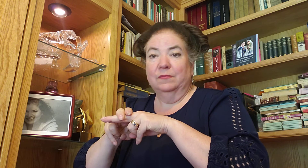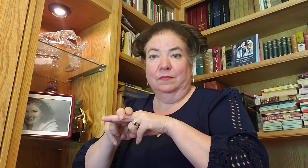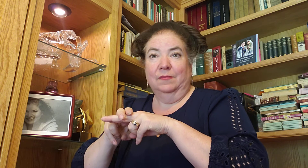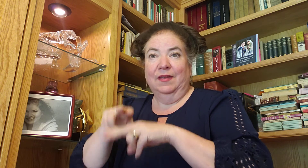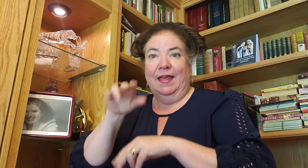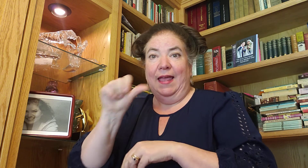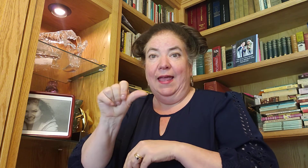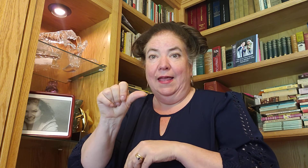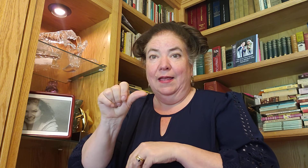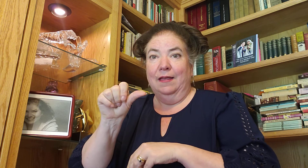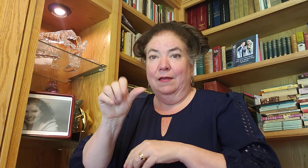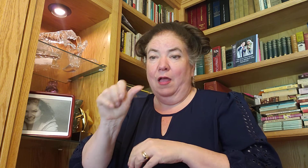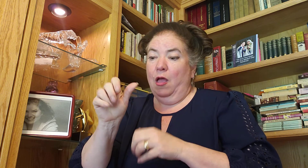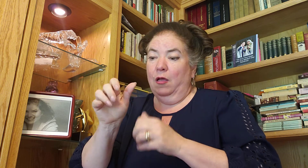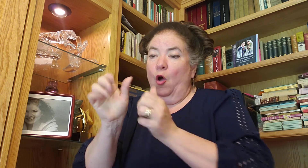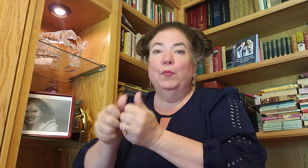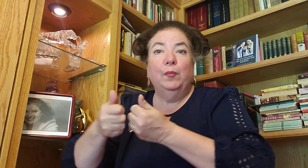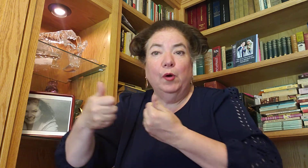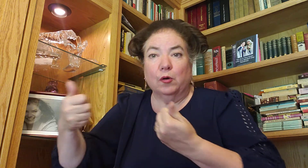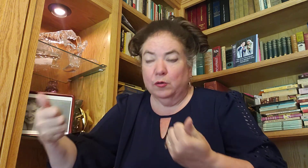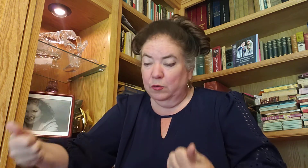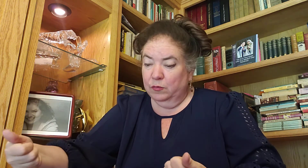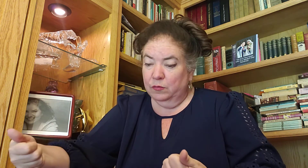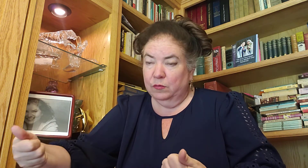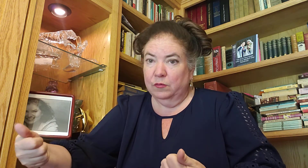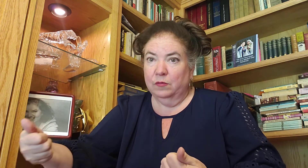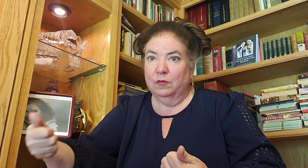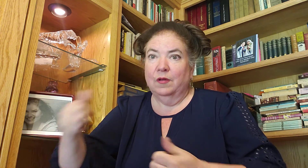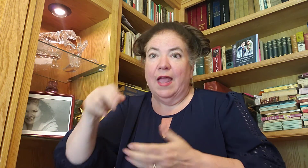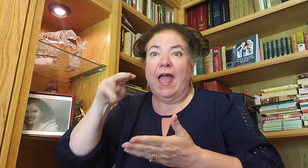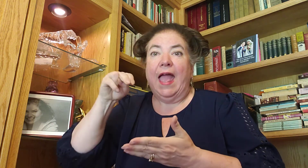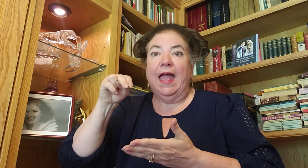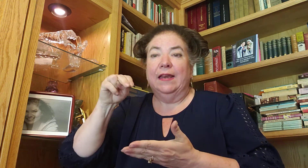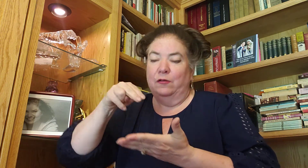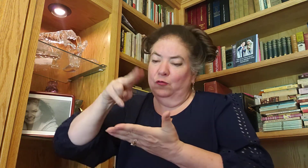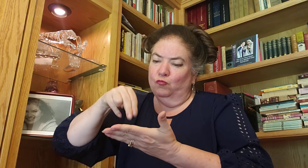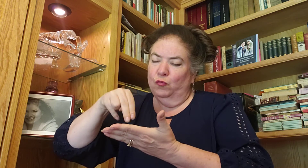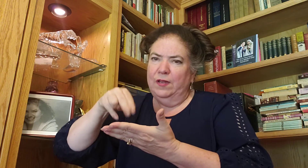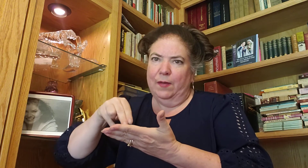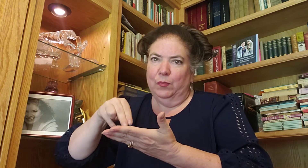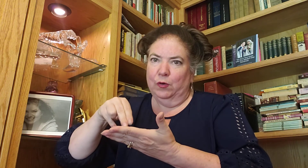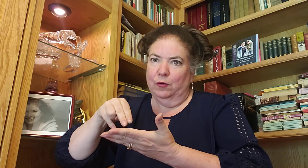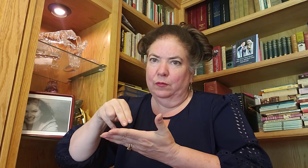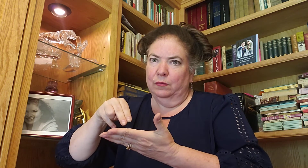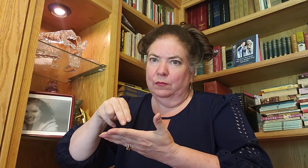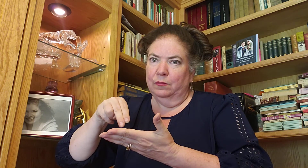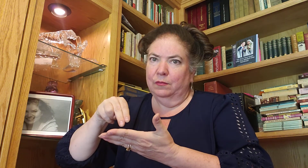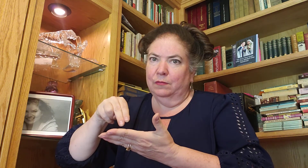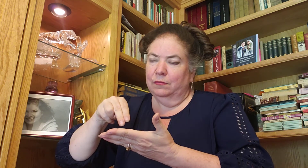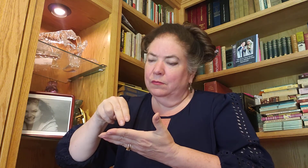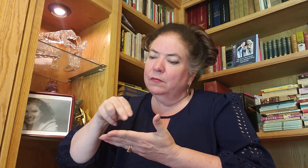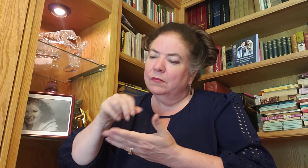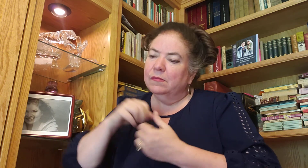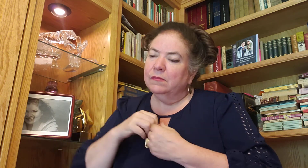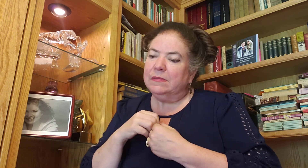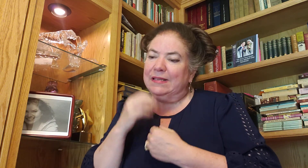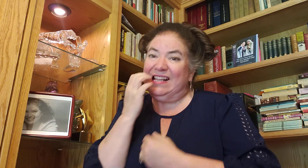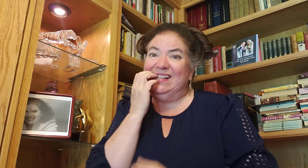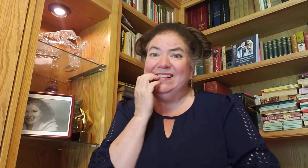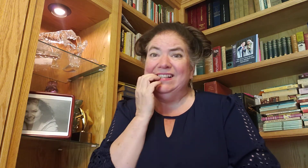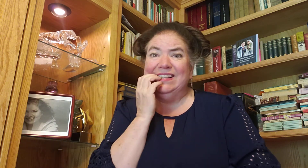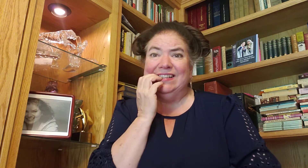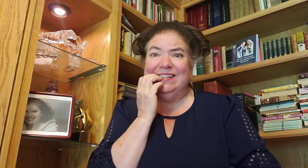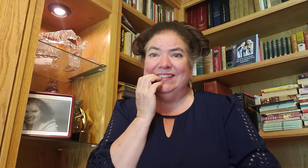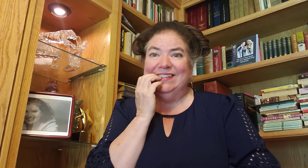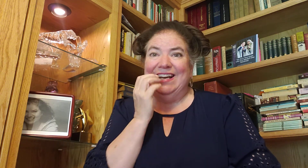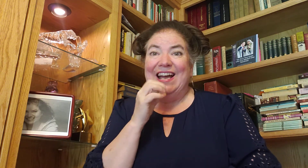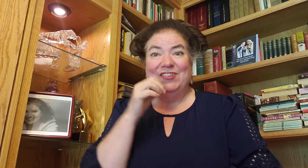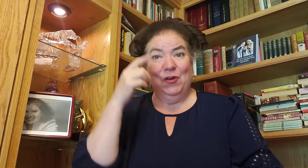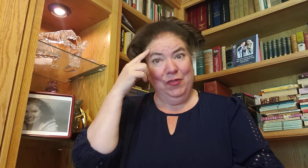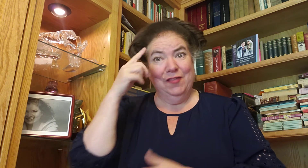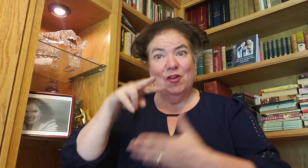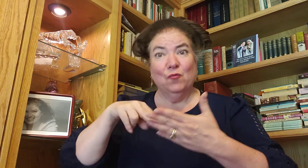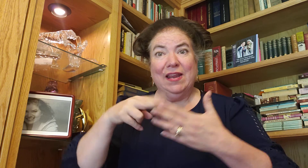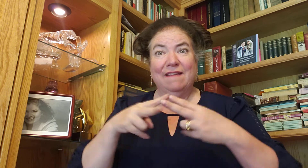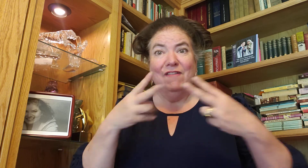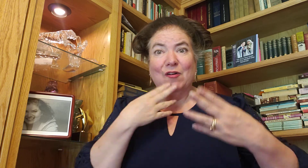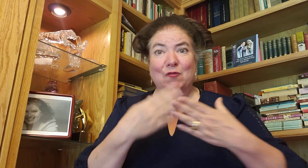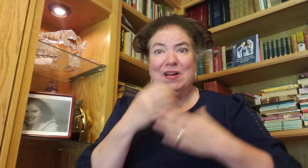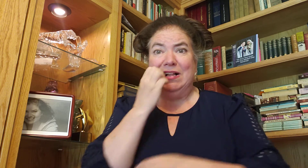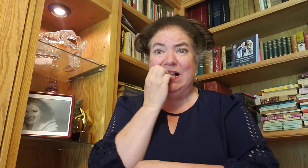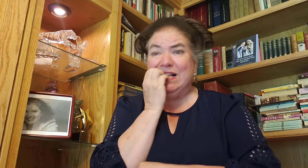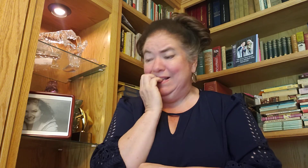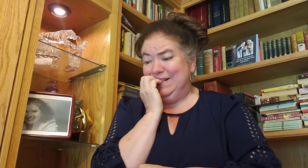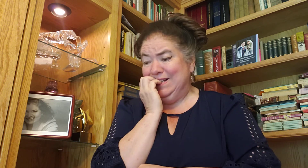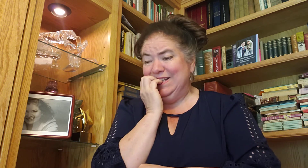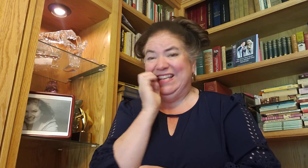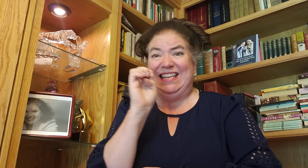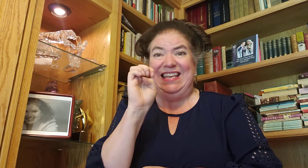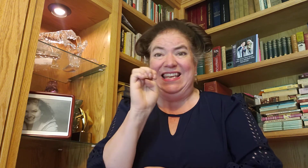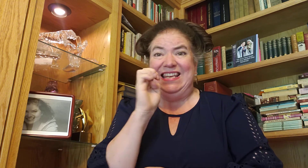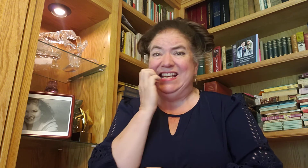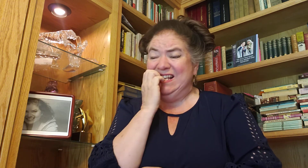"A" open a book, "N" read that book. (nervous sound) I don't think they're reading very well "E"